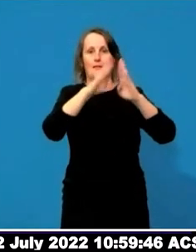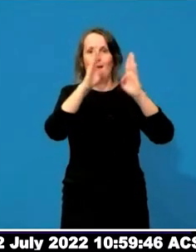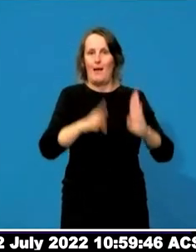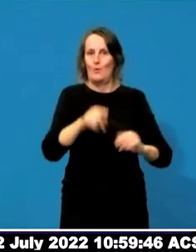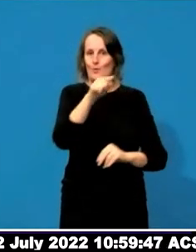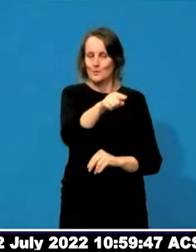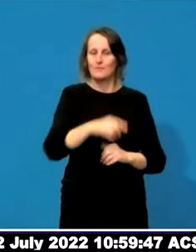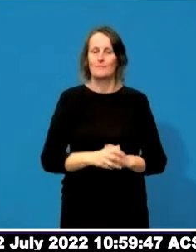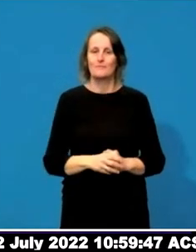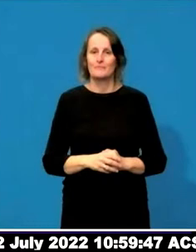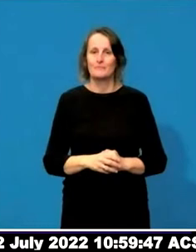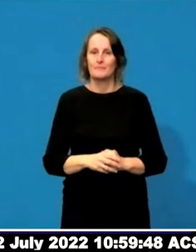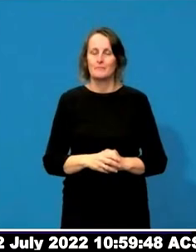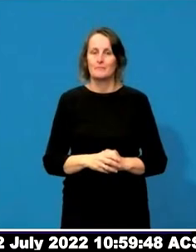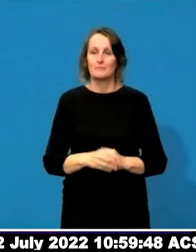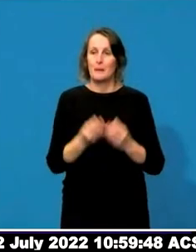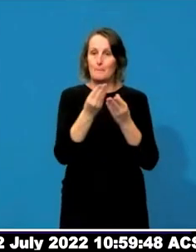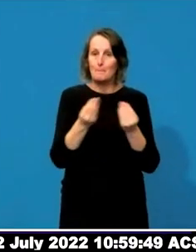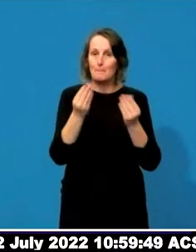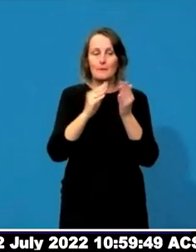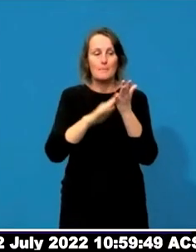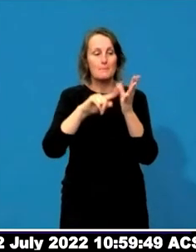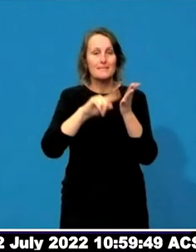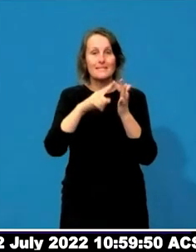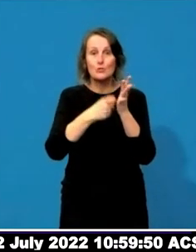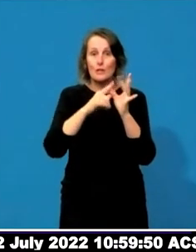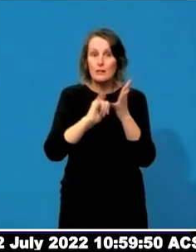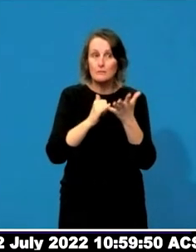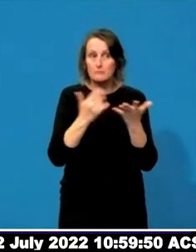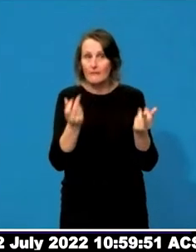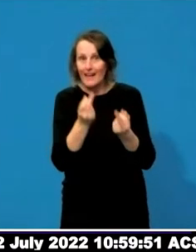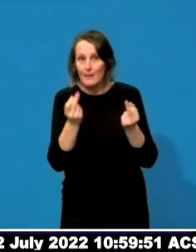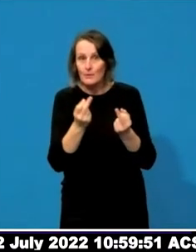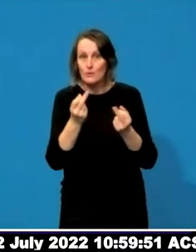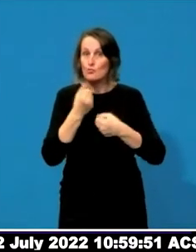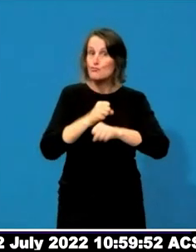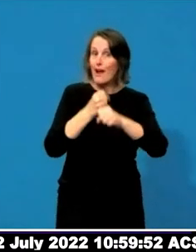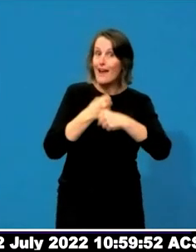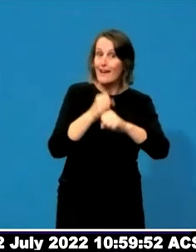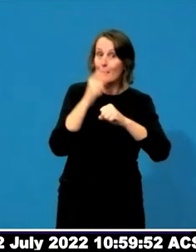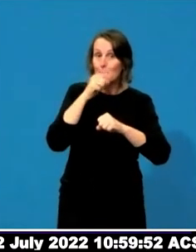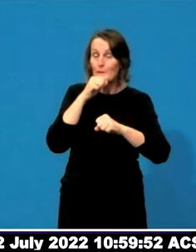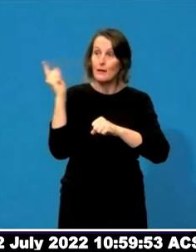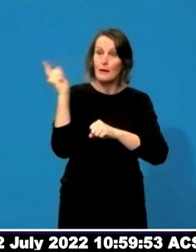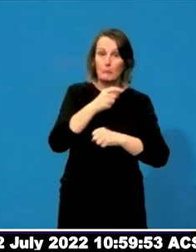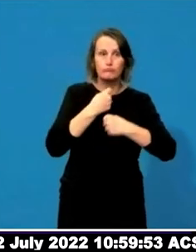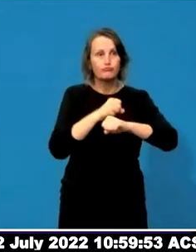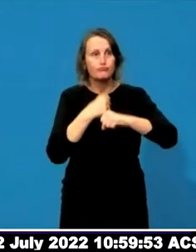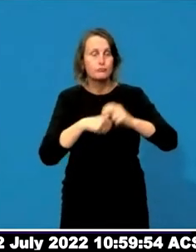Availability of materials and tradespeople to - to do those types of work.